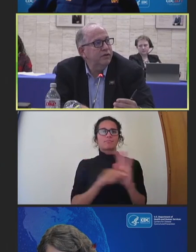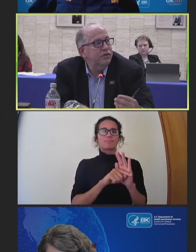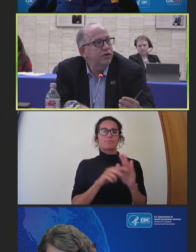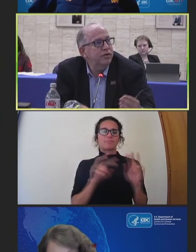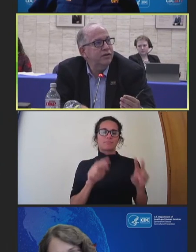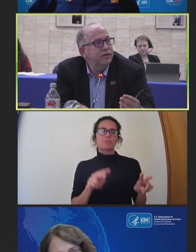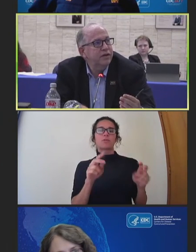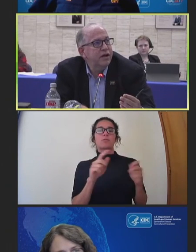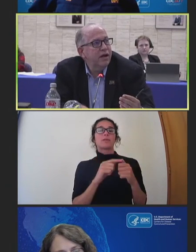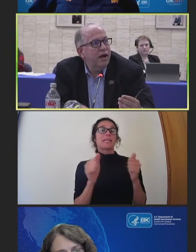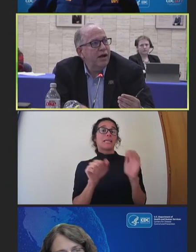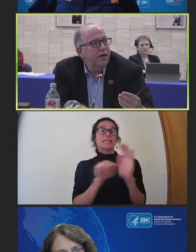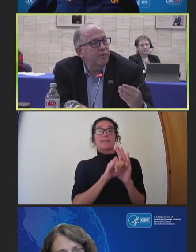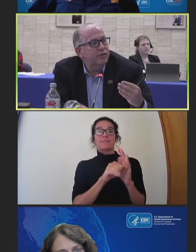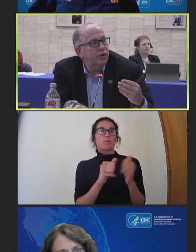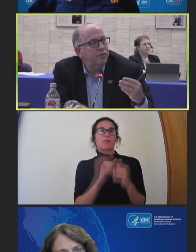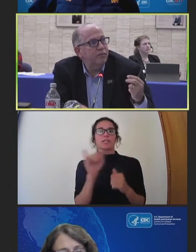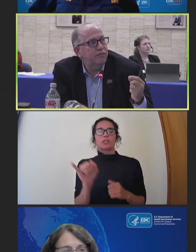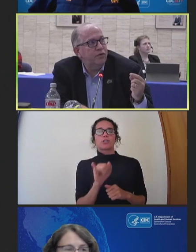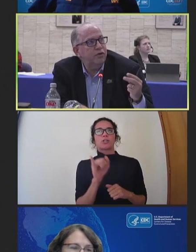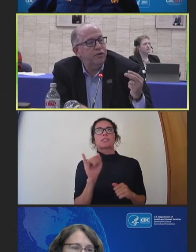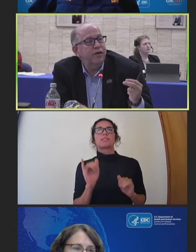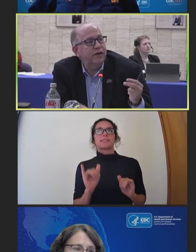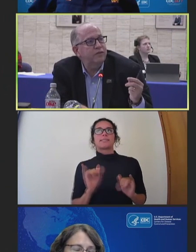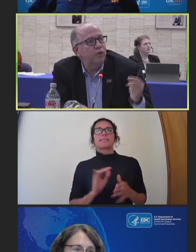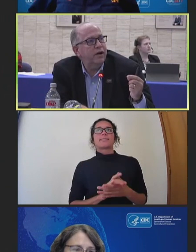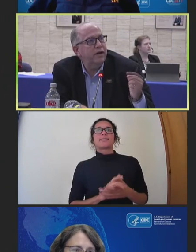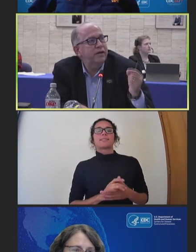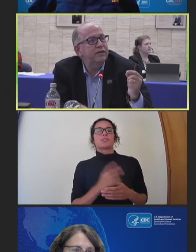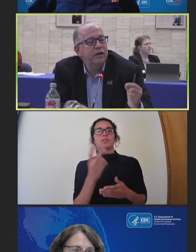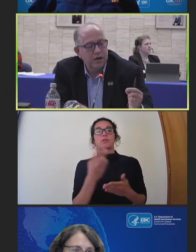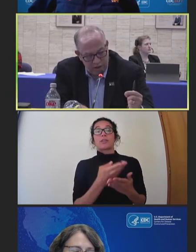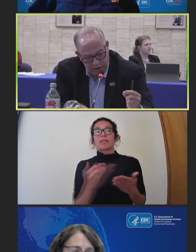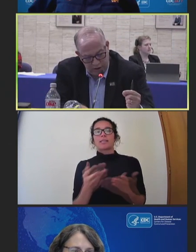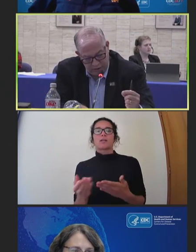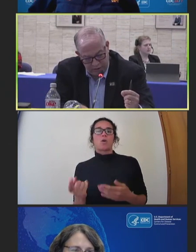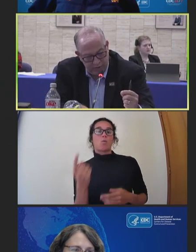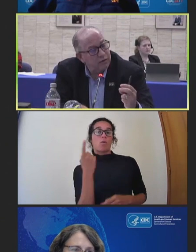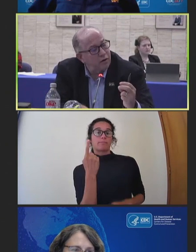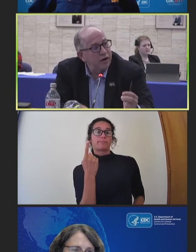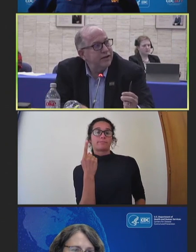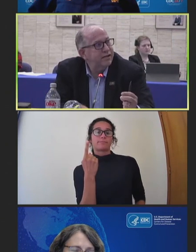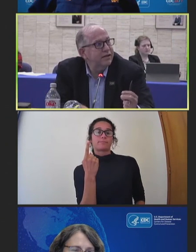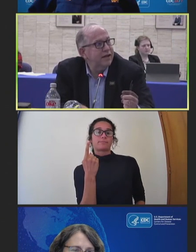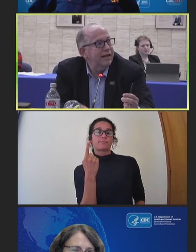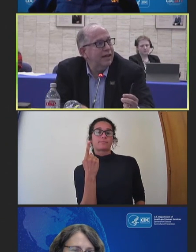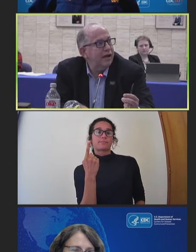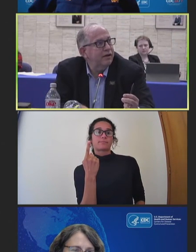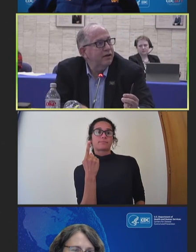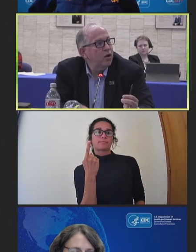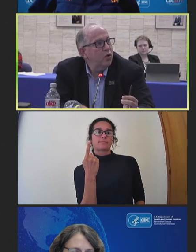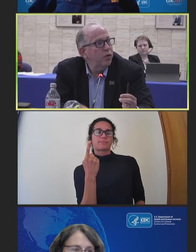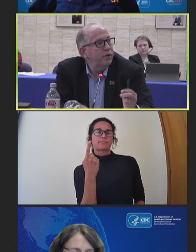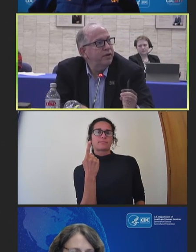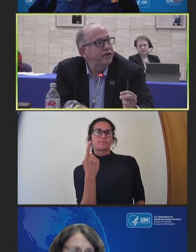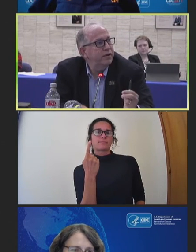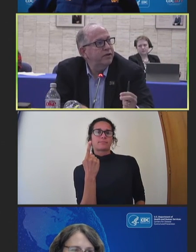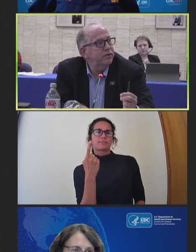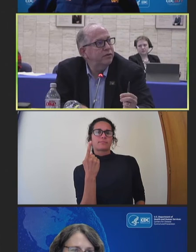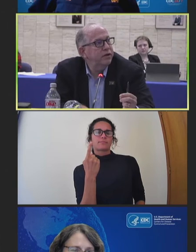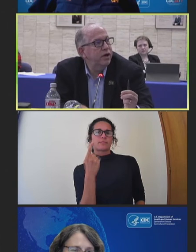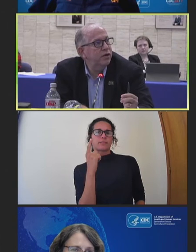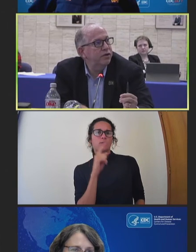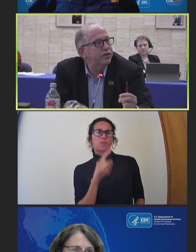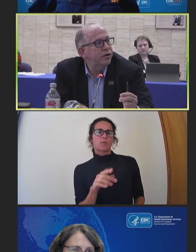insurance. So, two things. One is, August is the deadline. What are we doing to encourage those who